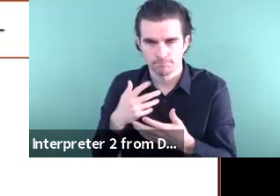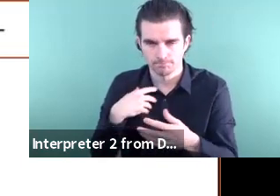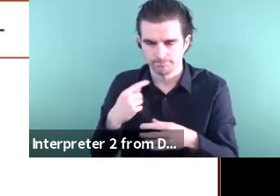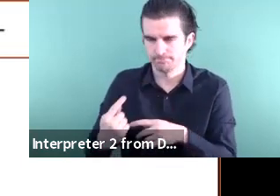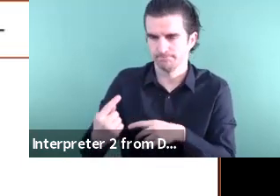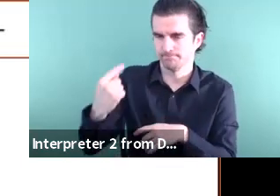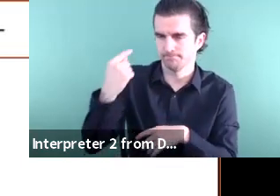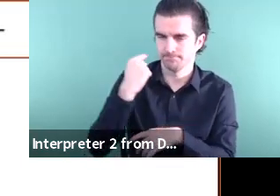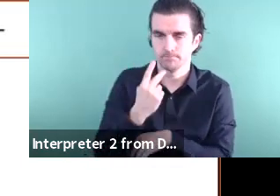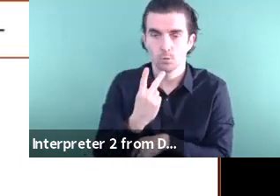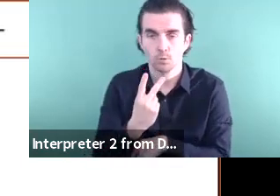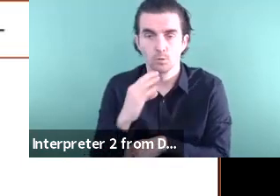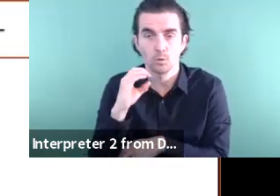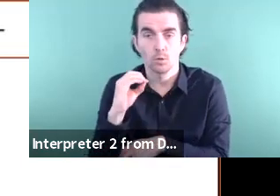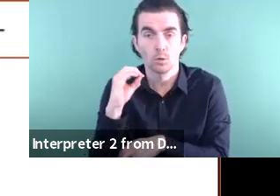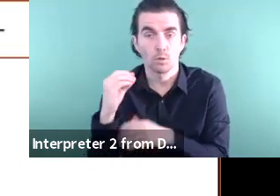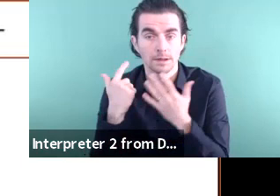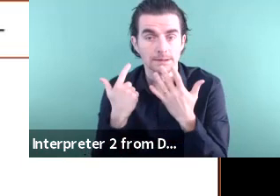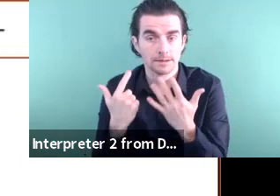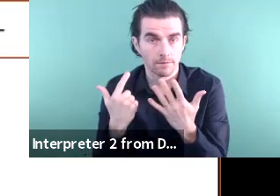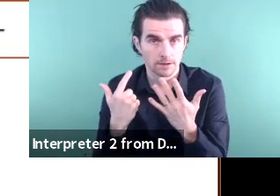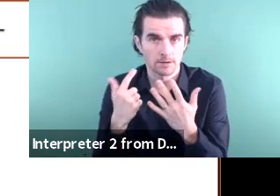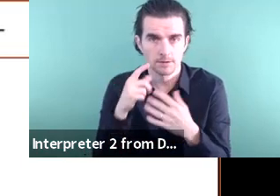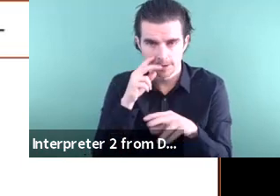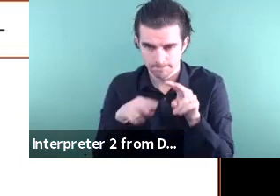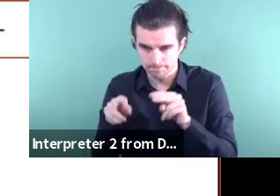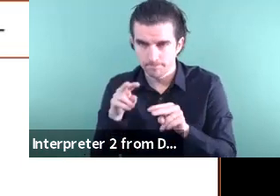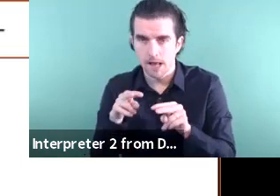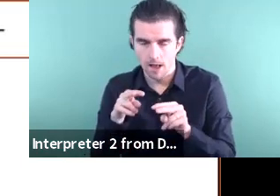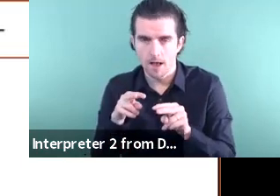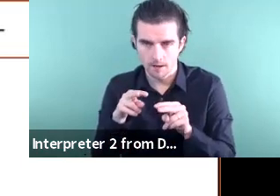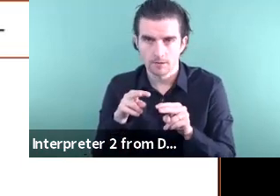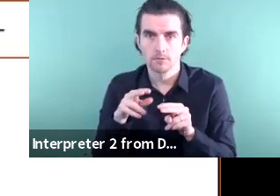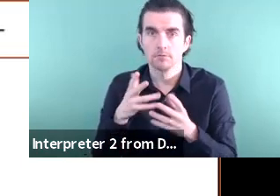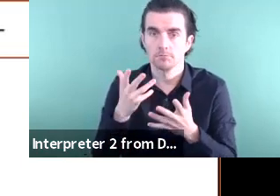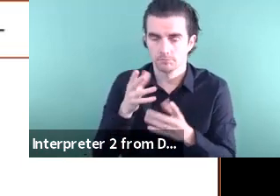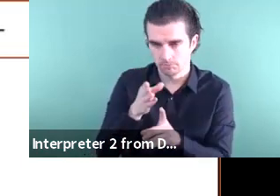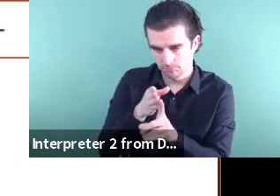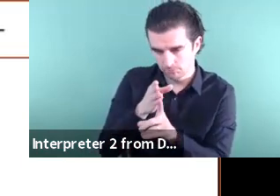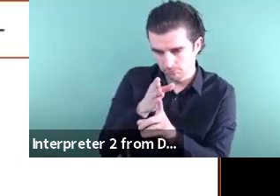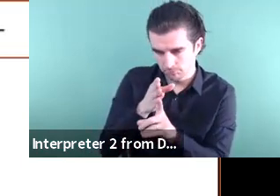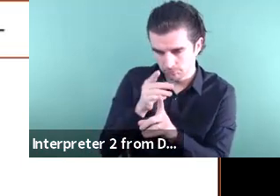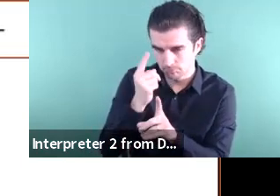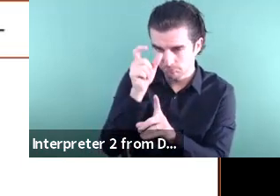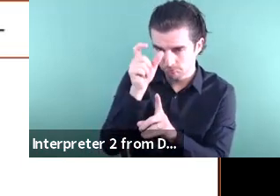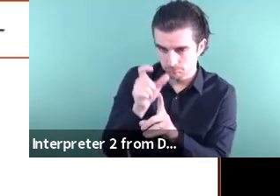the programme was making. And again, the result has been not only to include